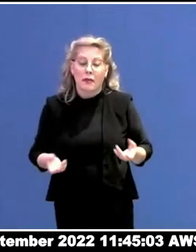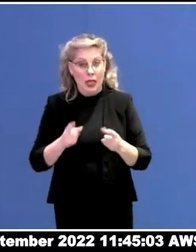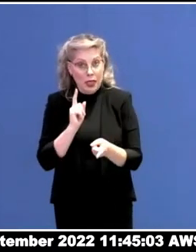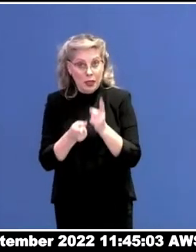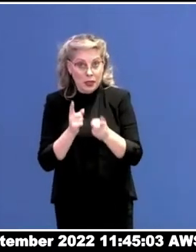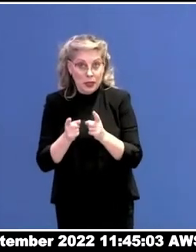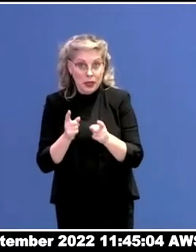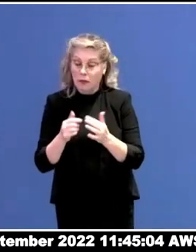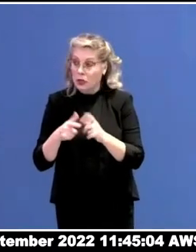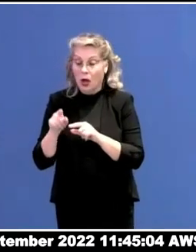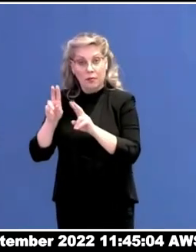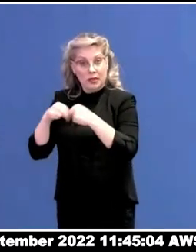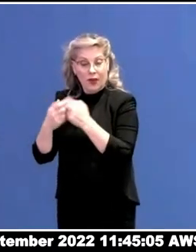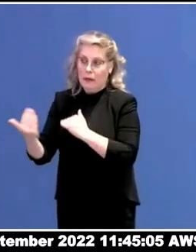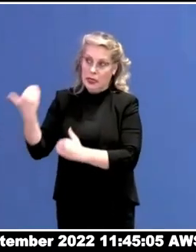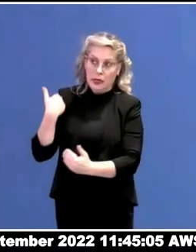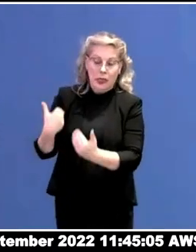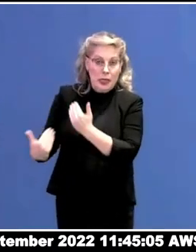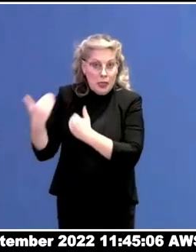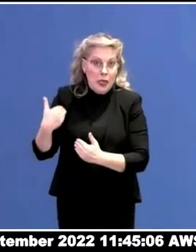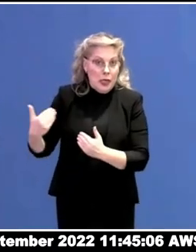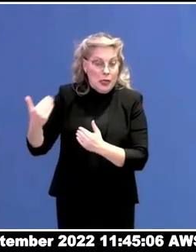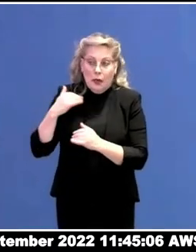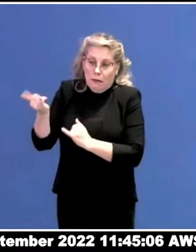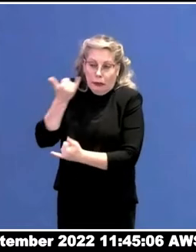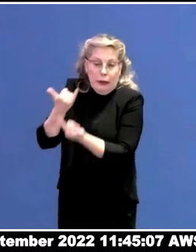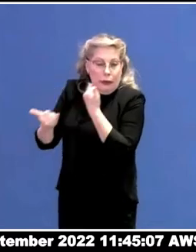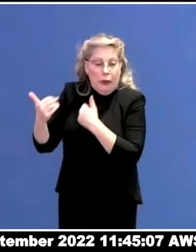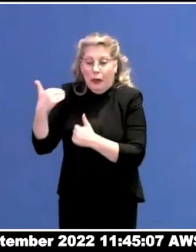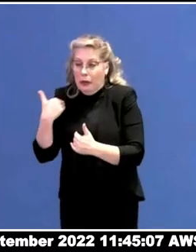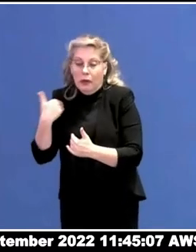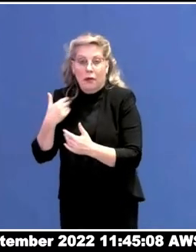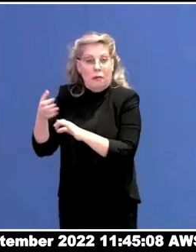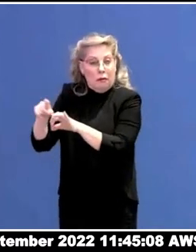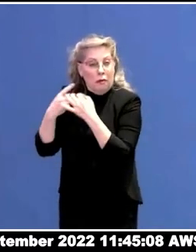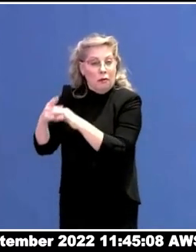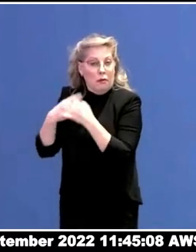around the clock, myself, my colleague Gerry Georgatos and my nephew Mervyn Eades, who